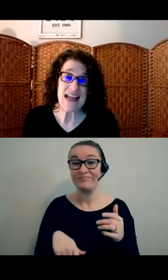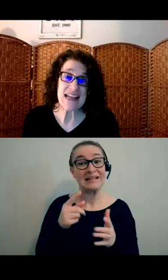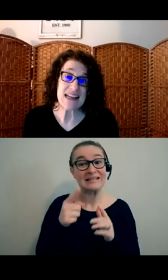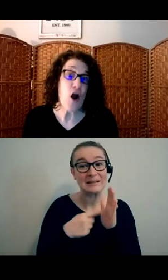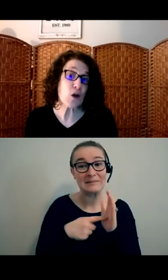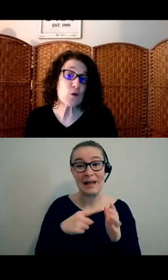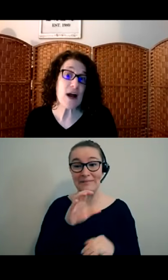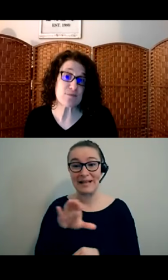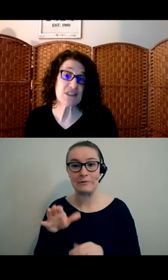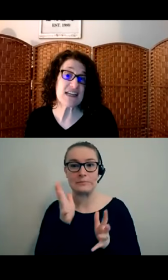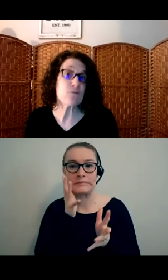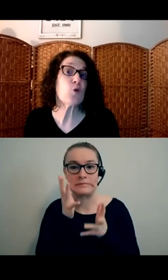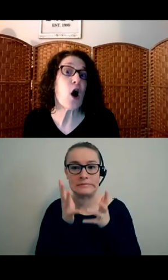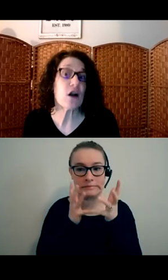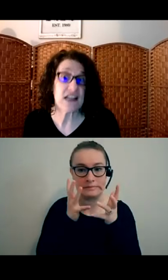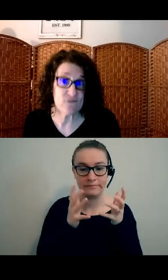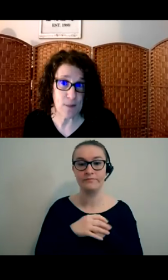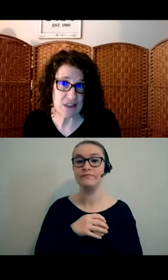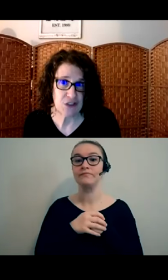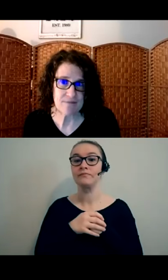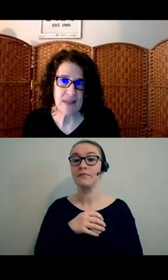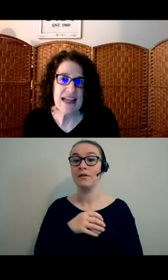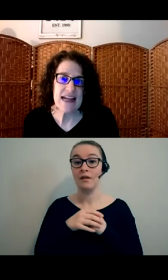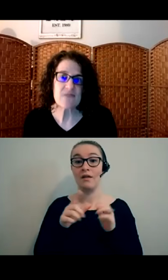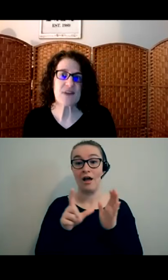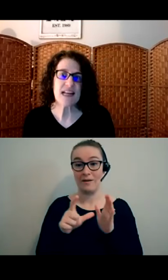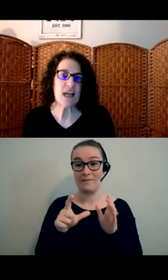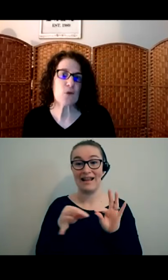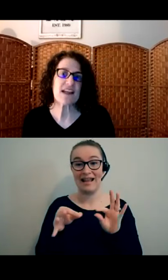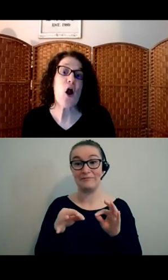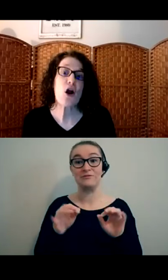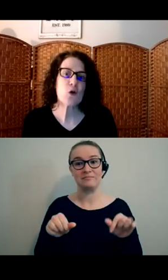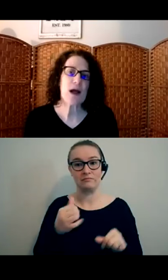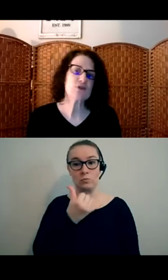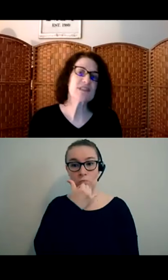Autocraptions give wrong information. In a video, the auto captions